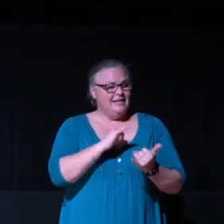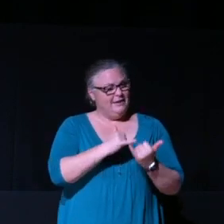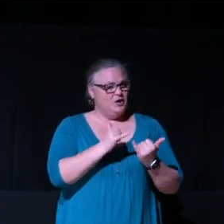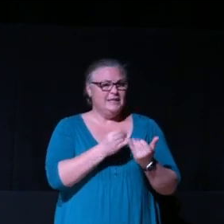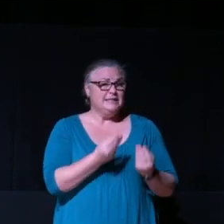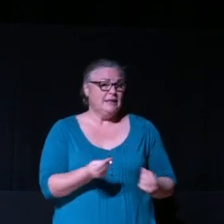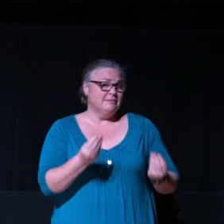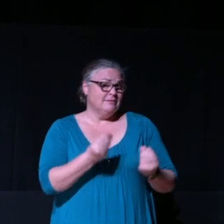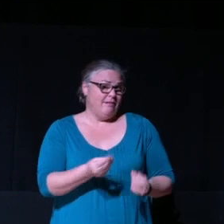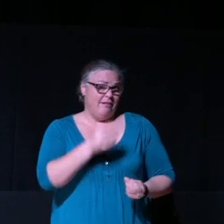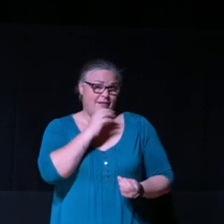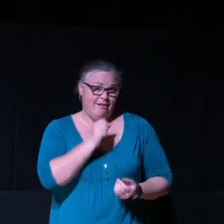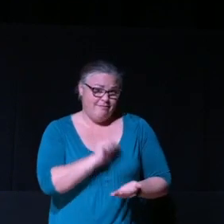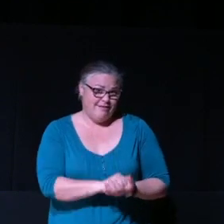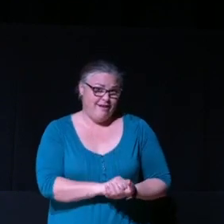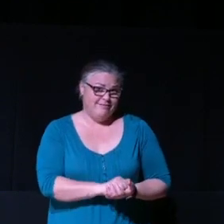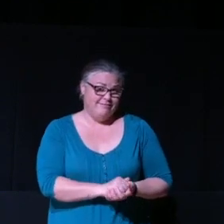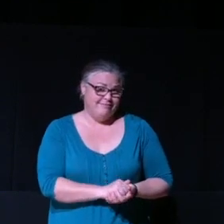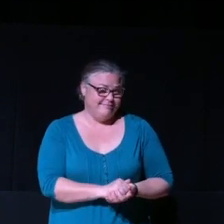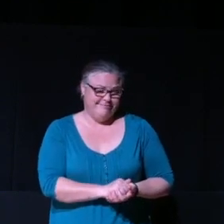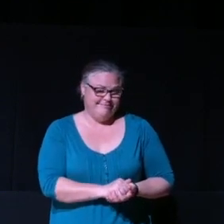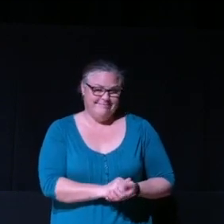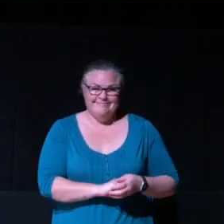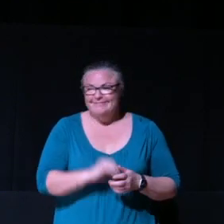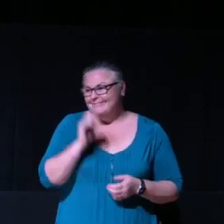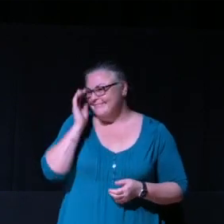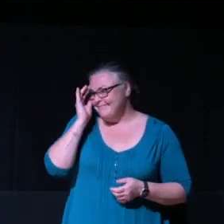So, Shane, I noticed that